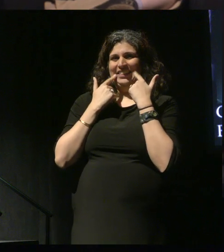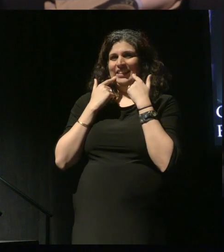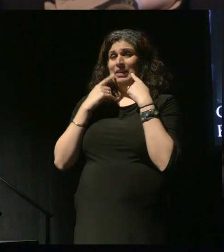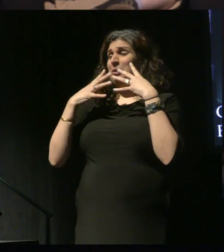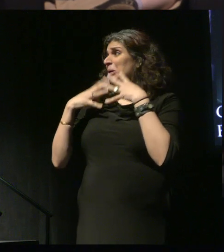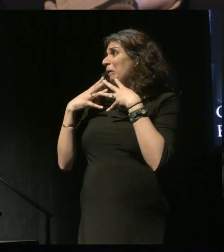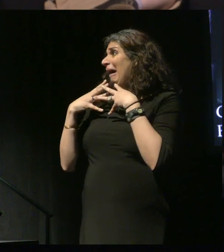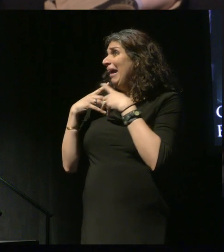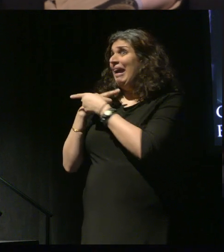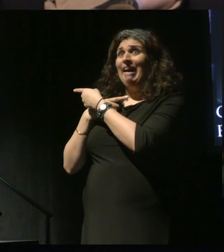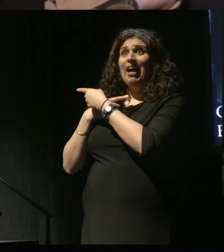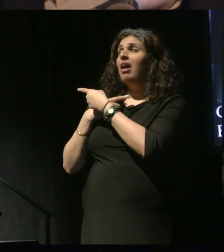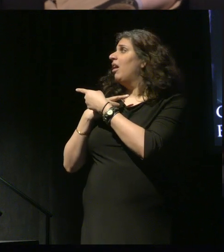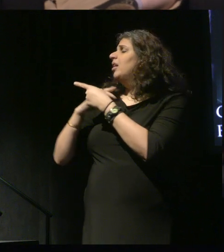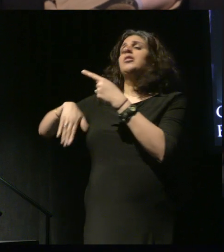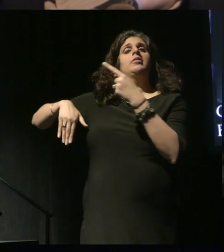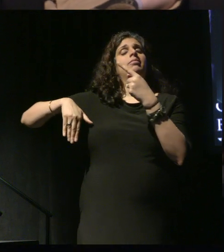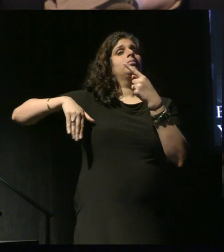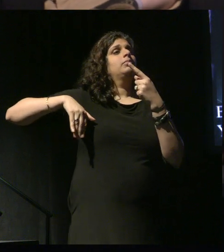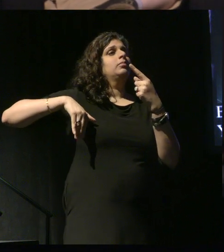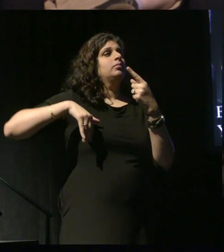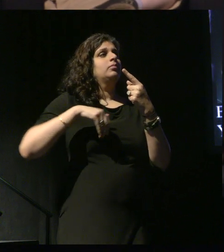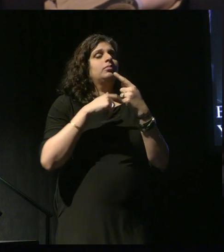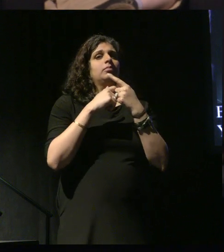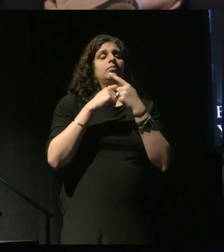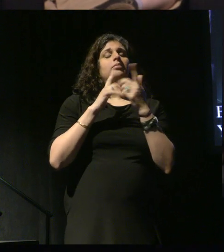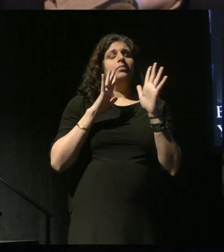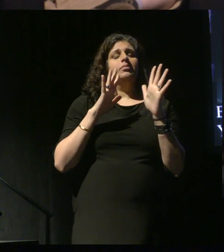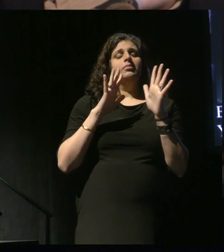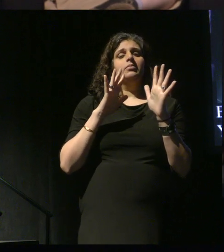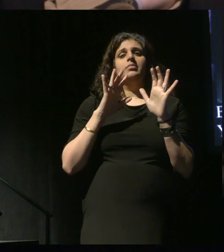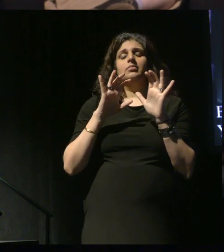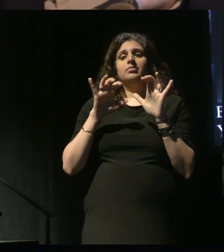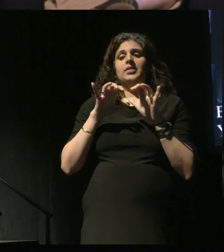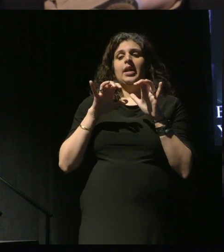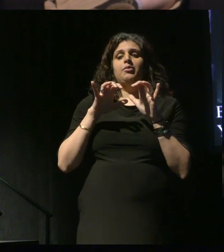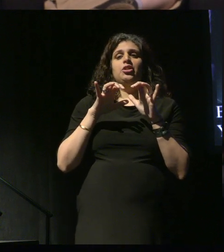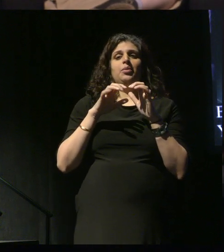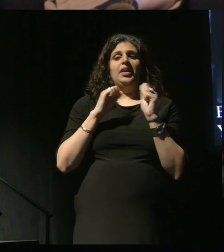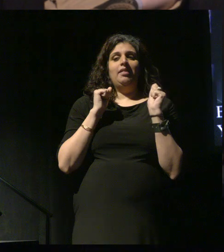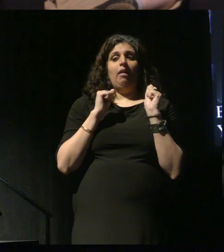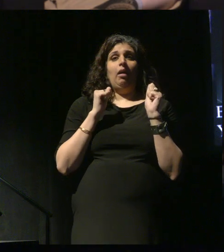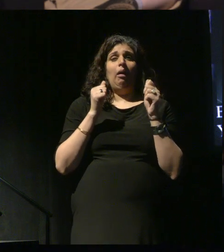No I'm gonna make it happen. I'm doing the monkey covering face emoji,